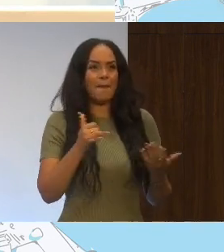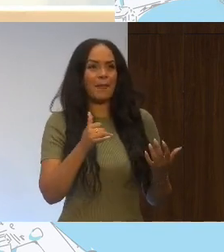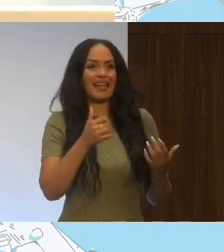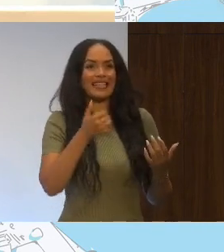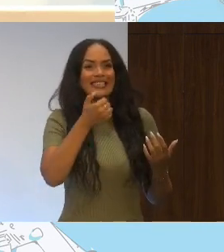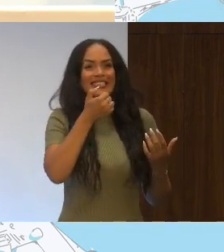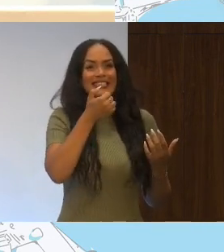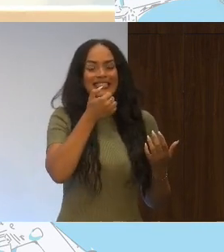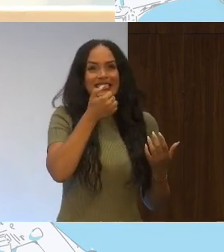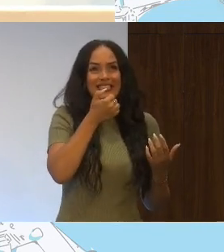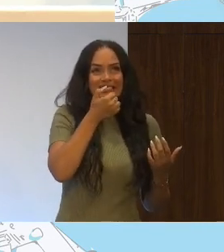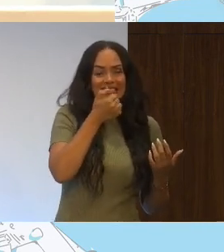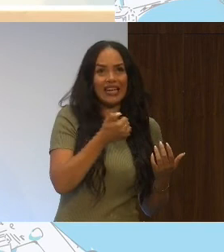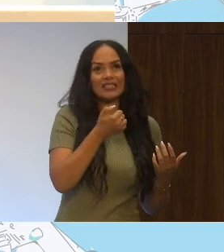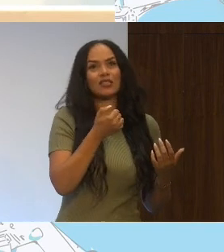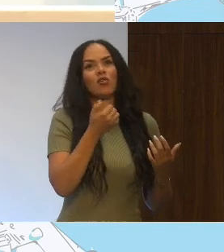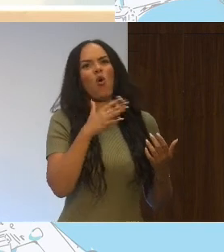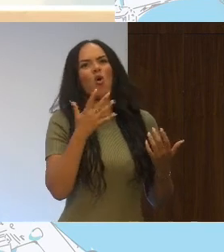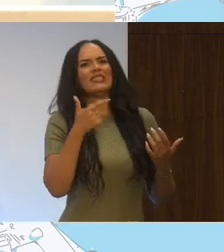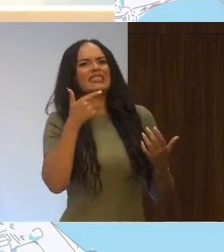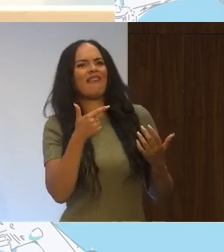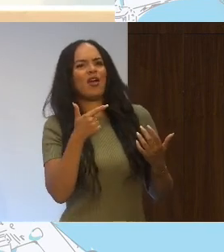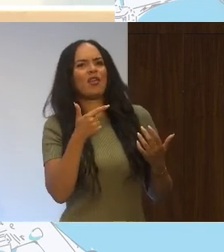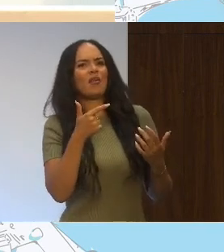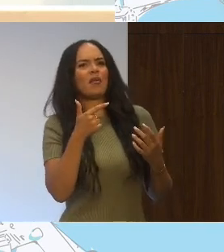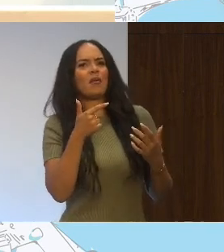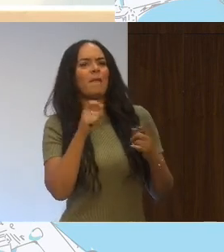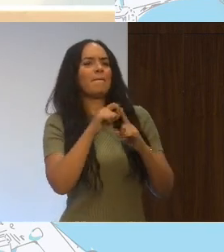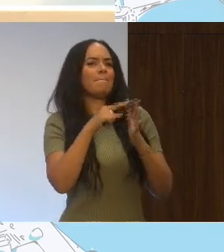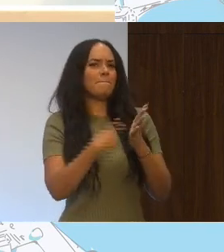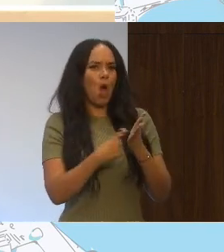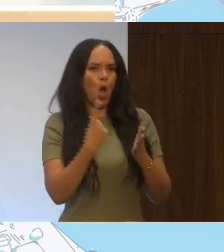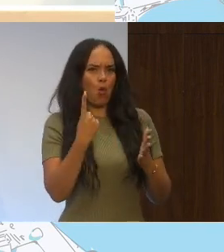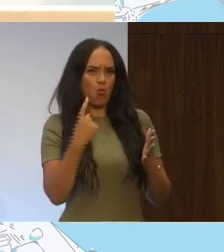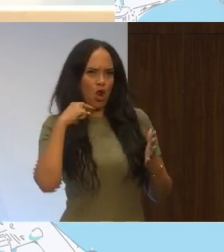per 100,000 or seven, you know, so it's double two, it's double two.